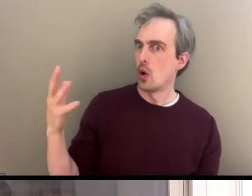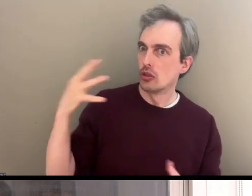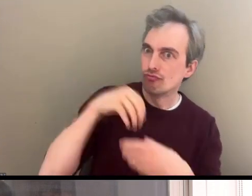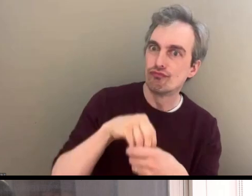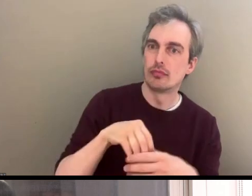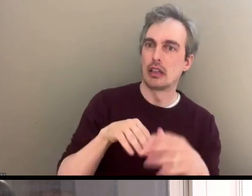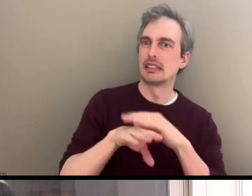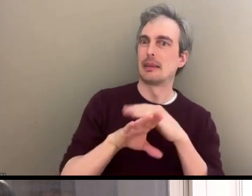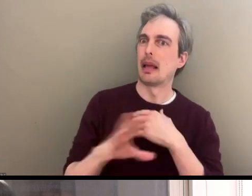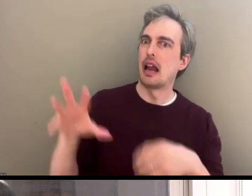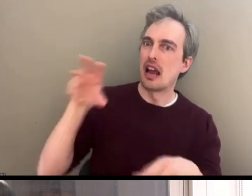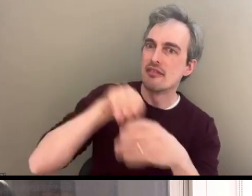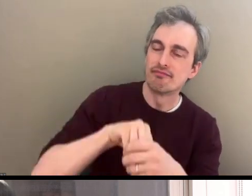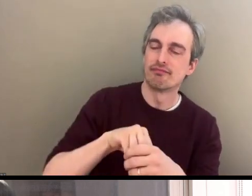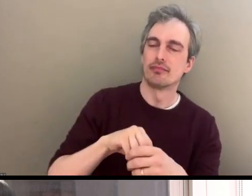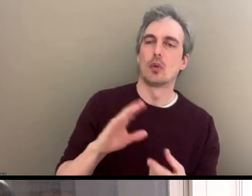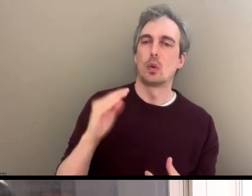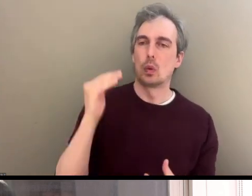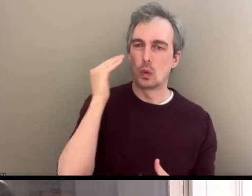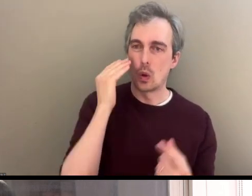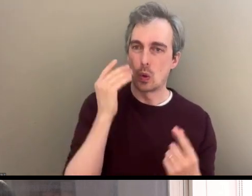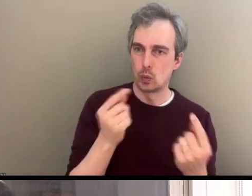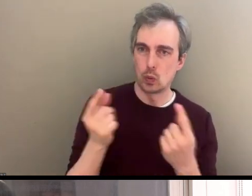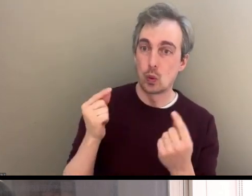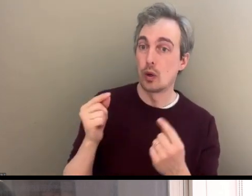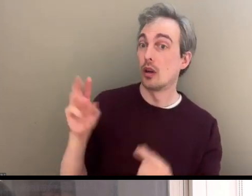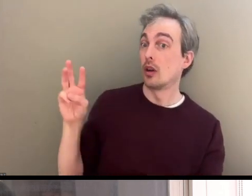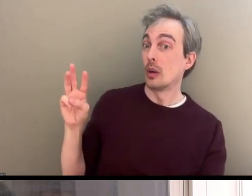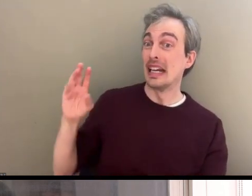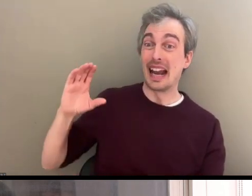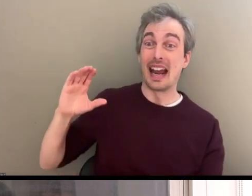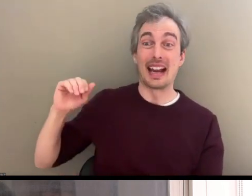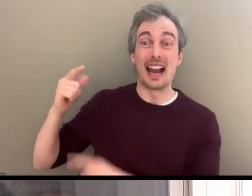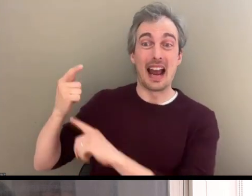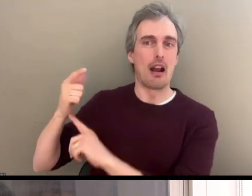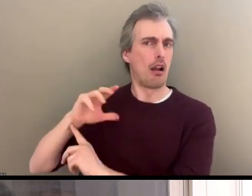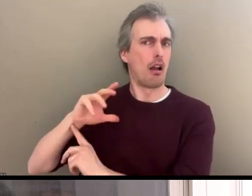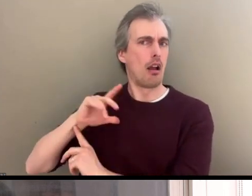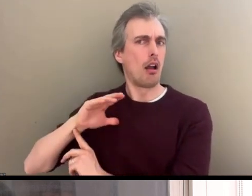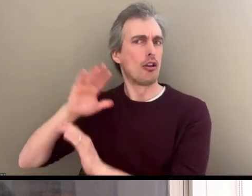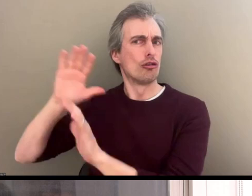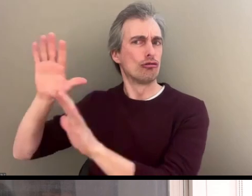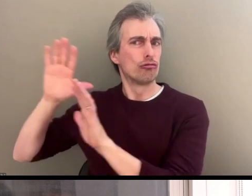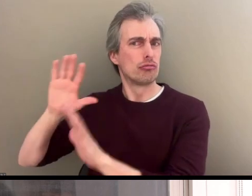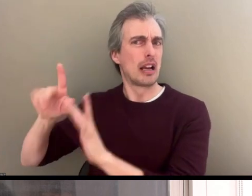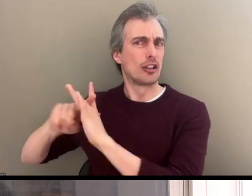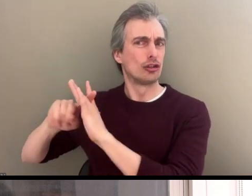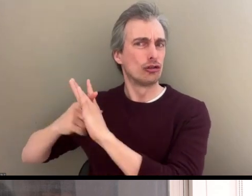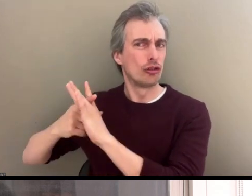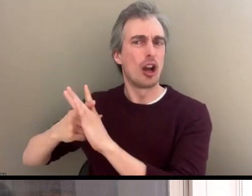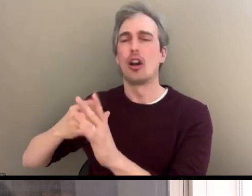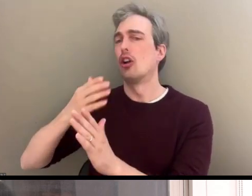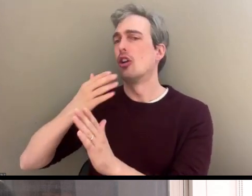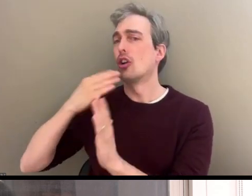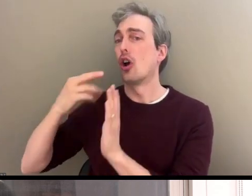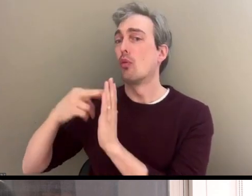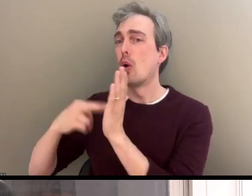Because it is an imperfect principle, but it's a fantastic way to get started. You don't have to memorize it, but understand the different